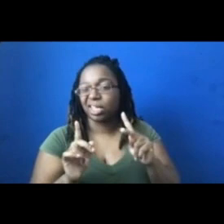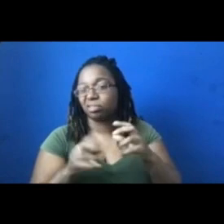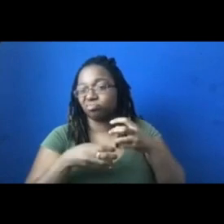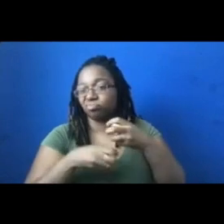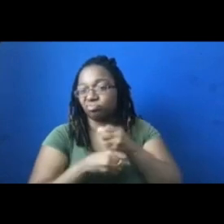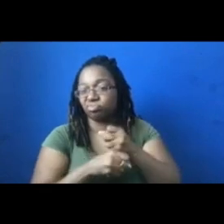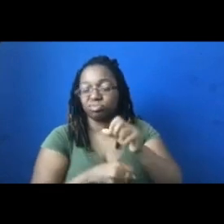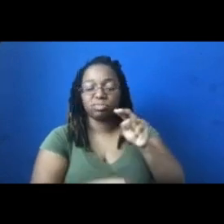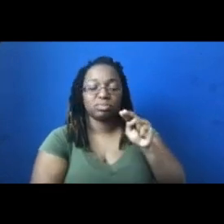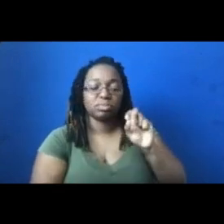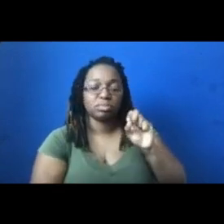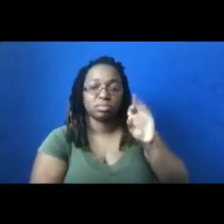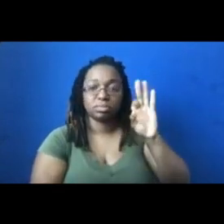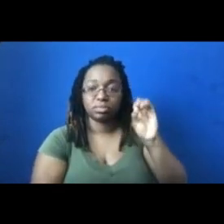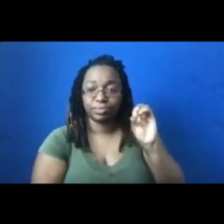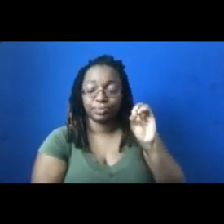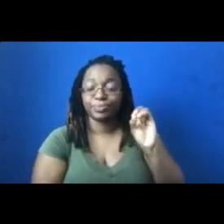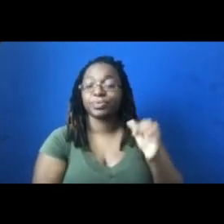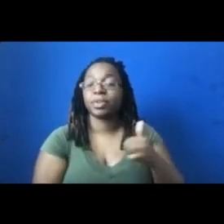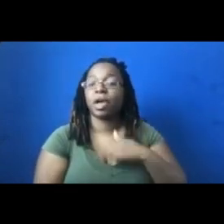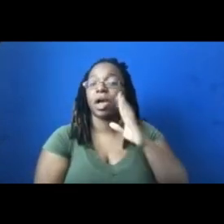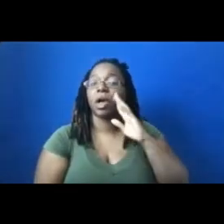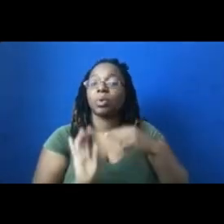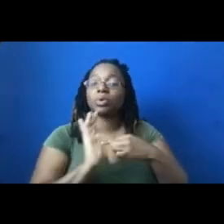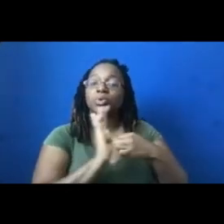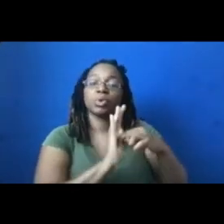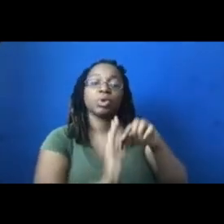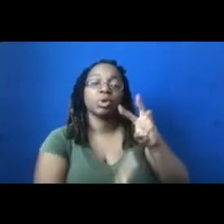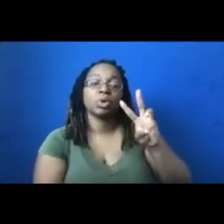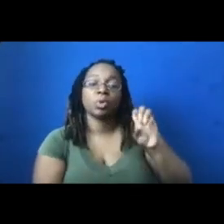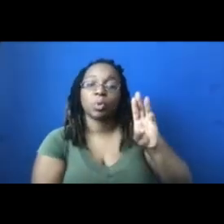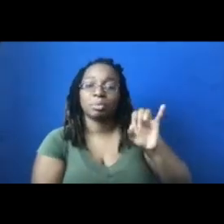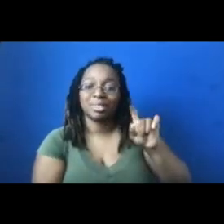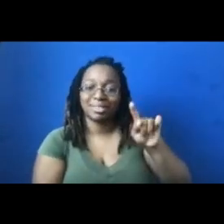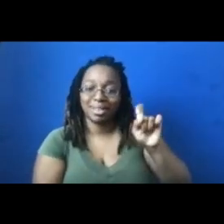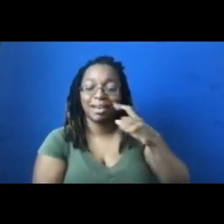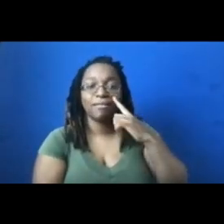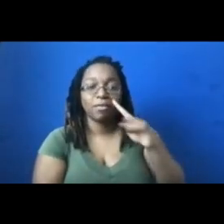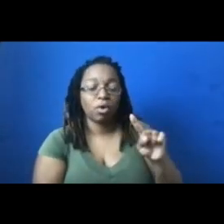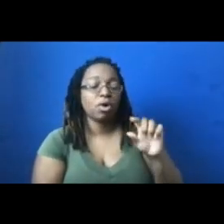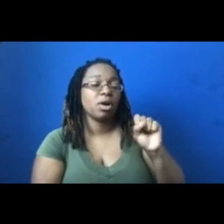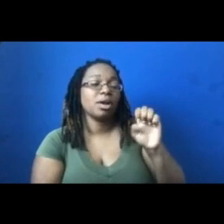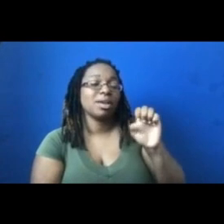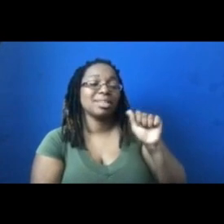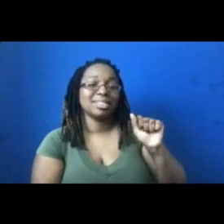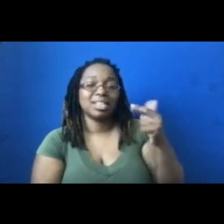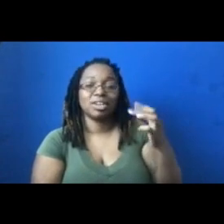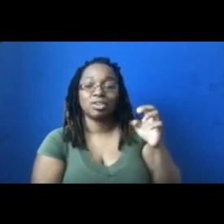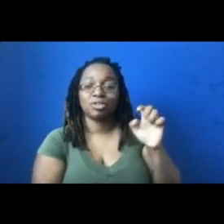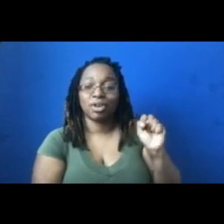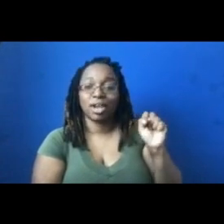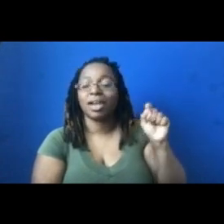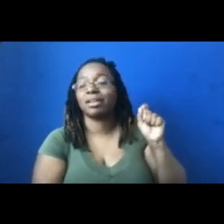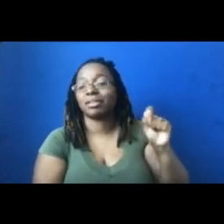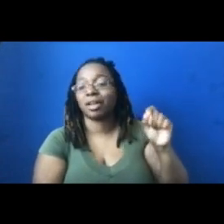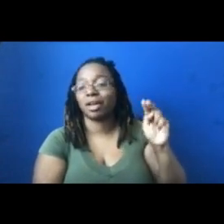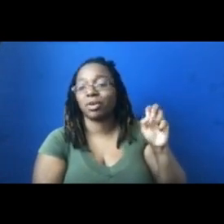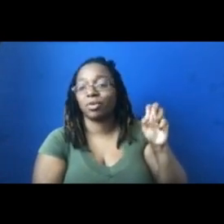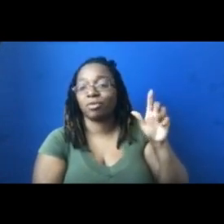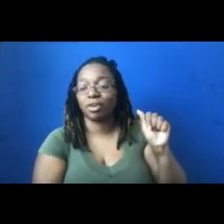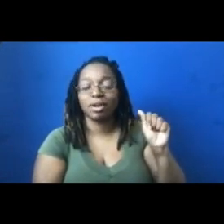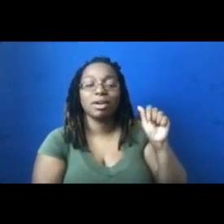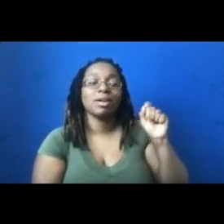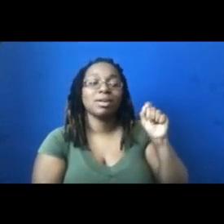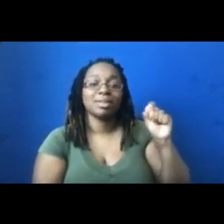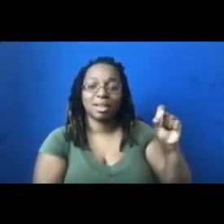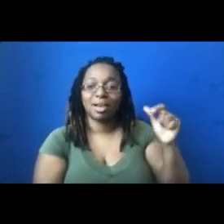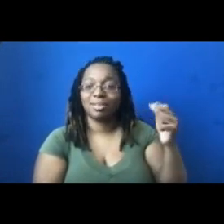you to the website at seagrant.noaa.gov/crw, to get a